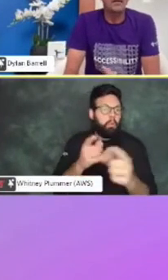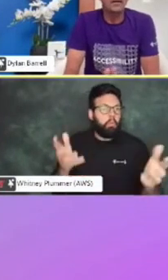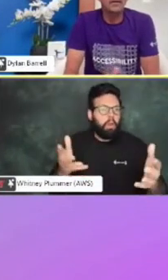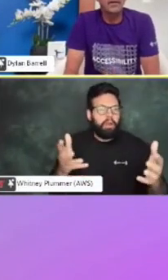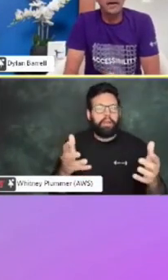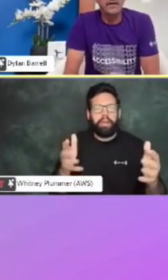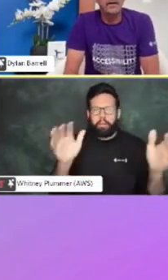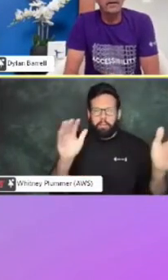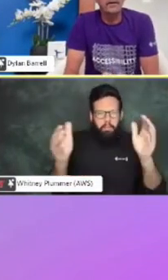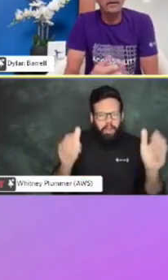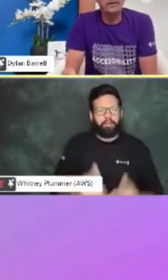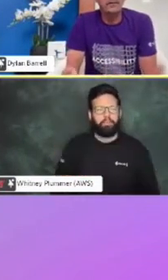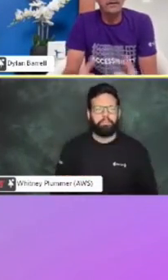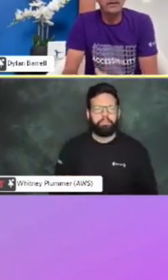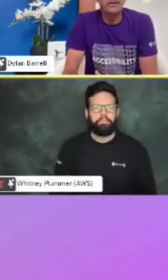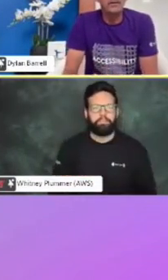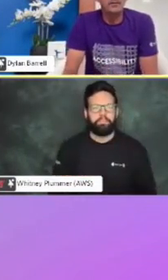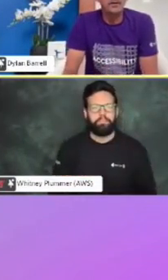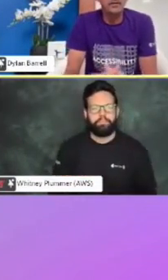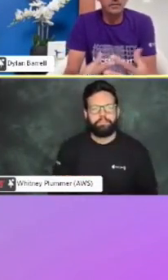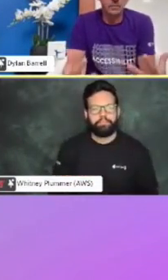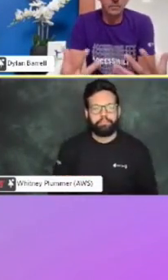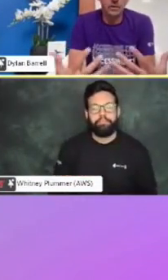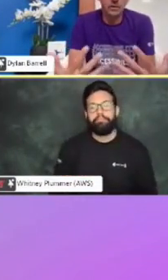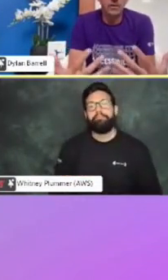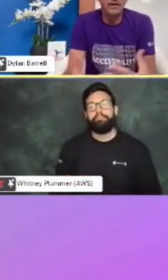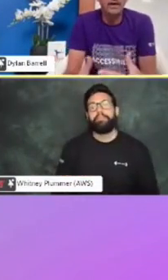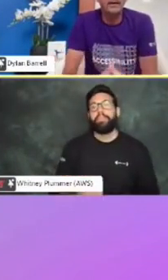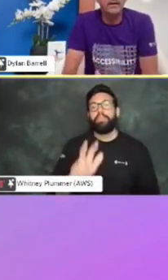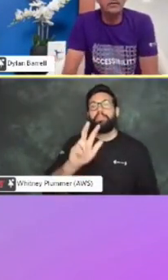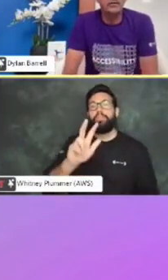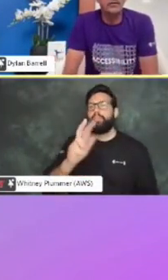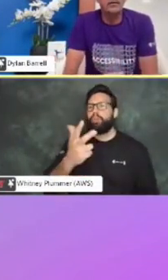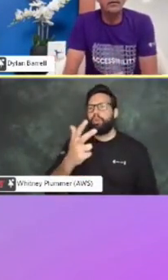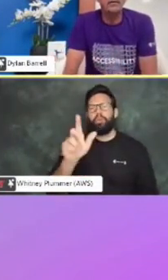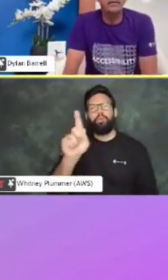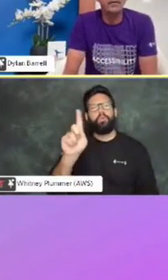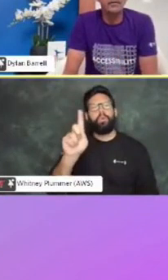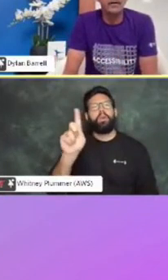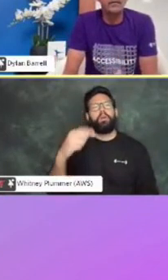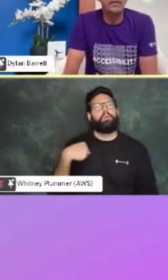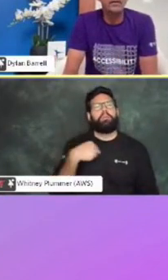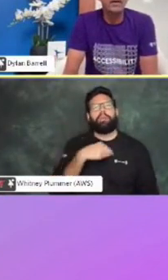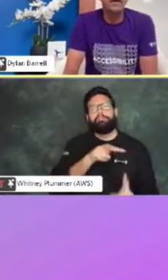A third area where we use computer vision or looking at the actual rendering of the user interface